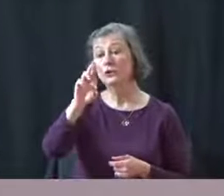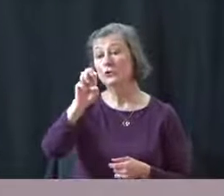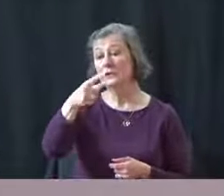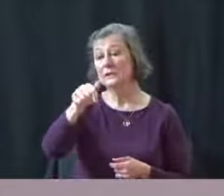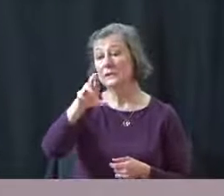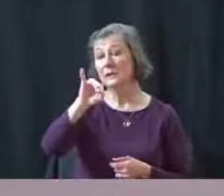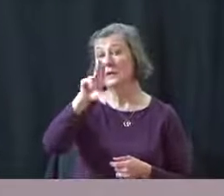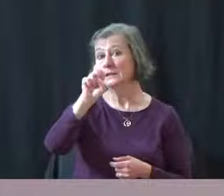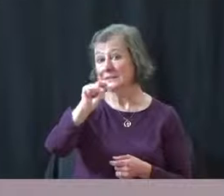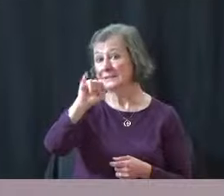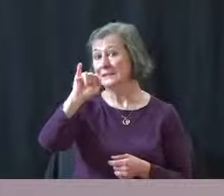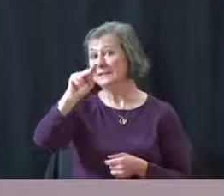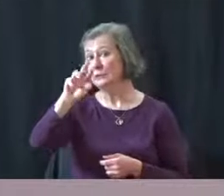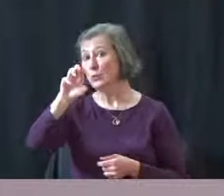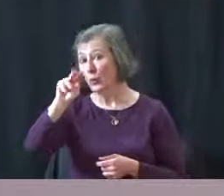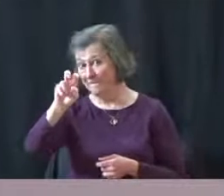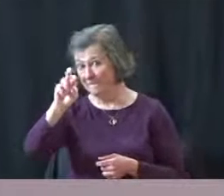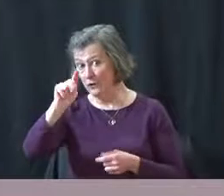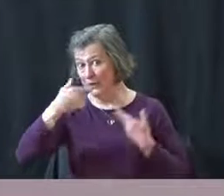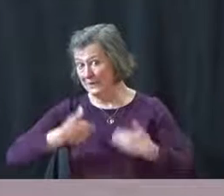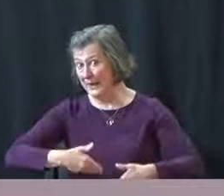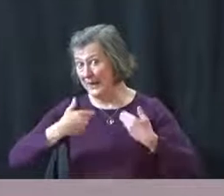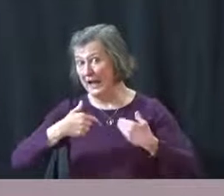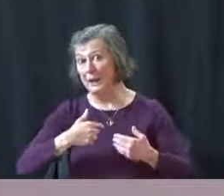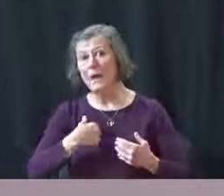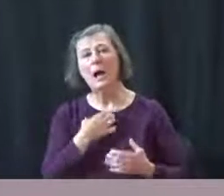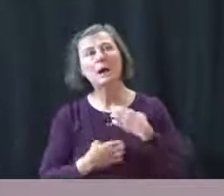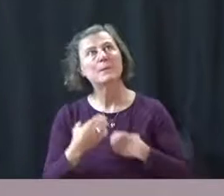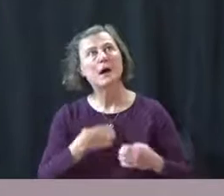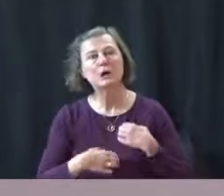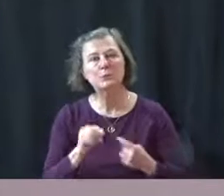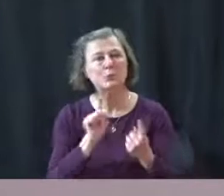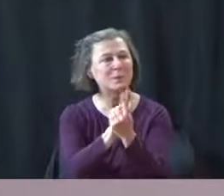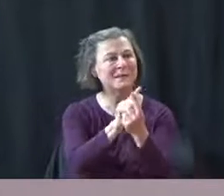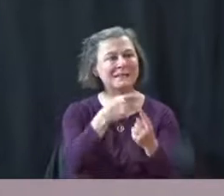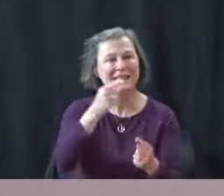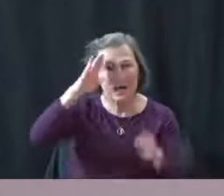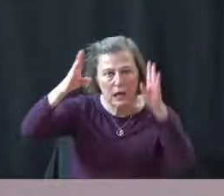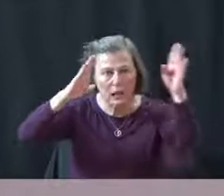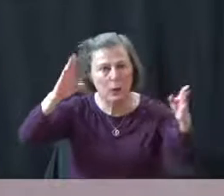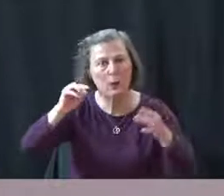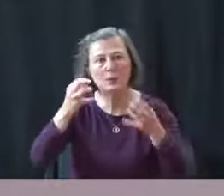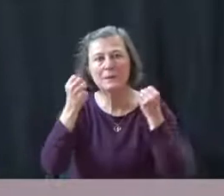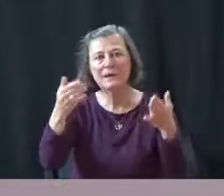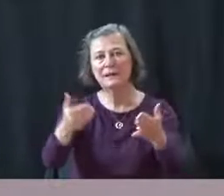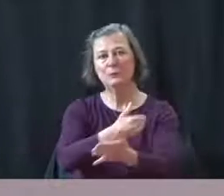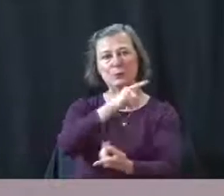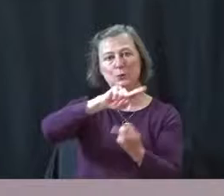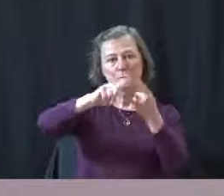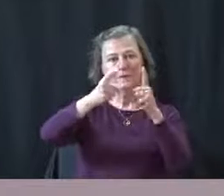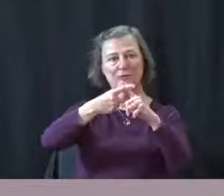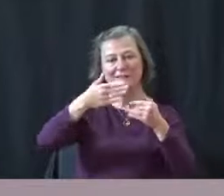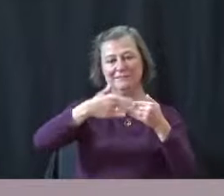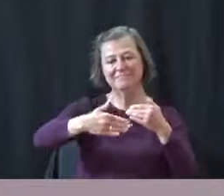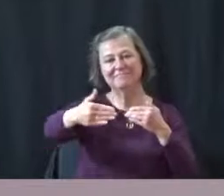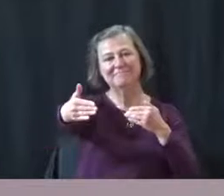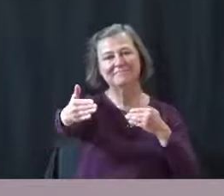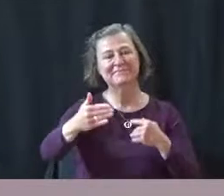yearn to say hello to welcome many new friends in my life in days to come.